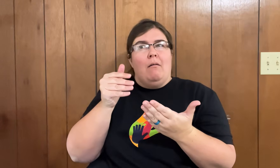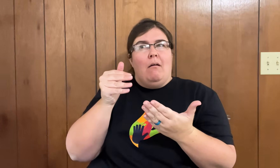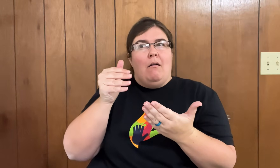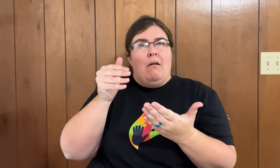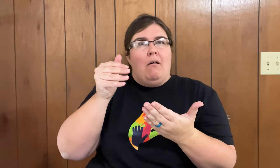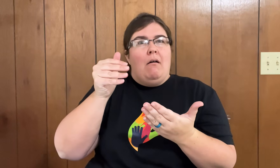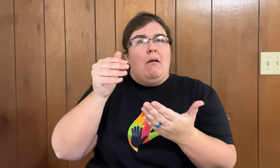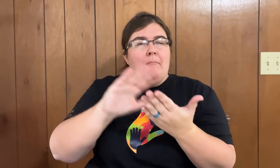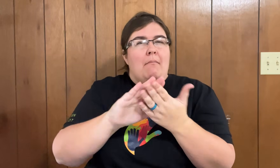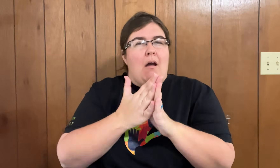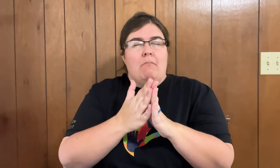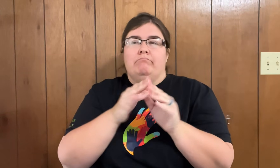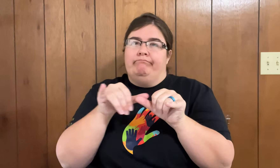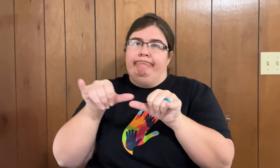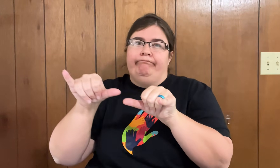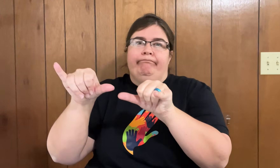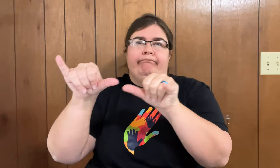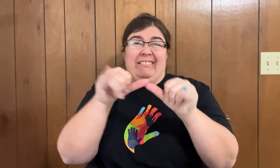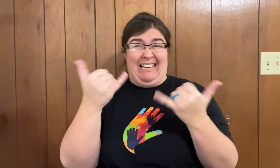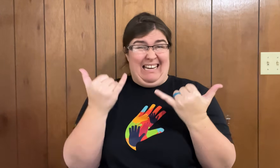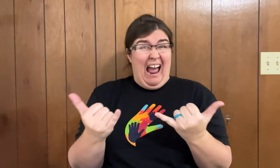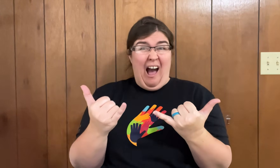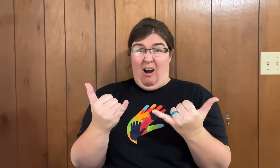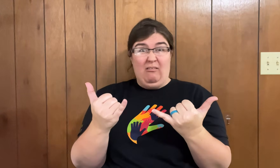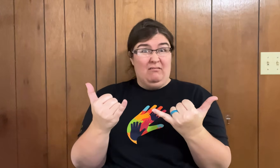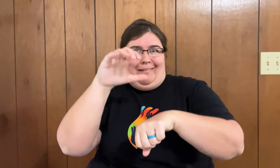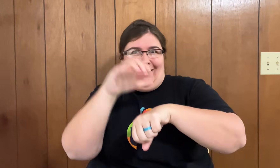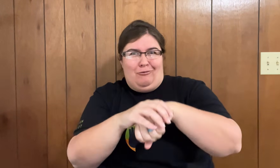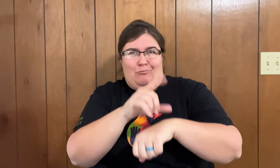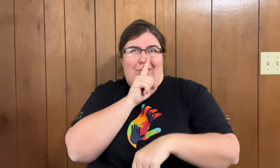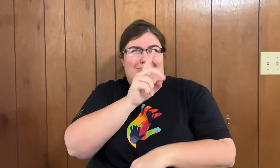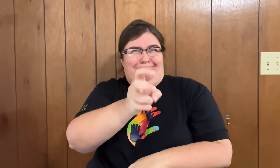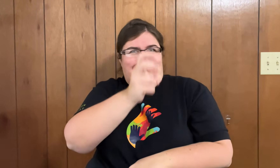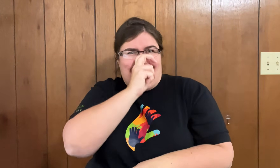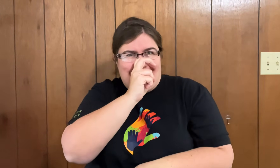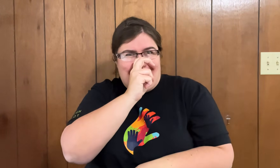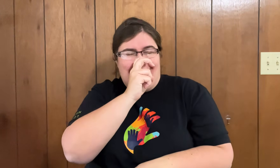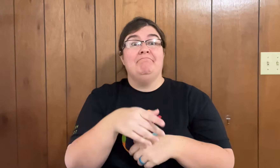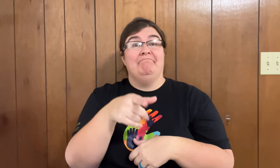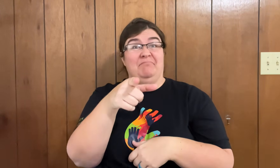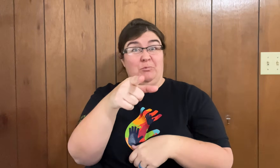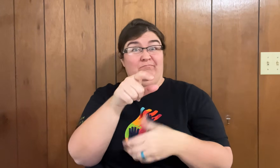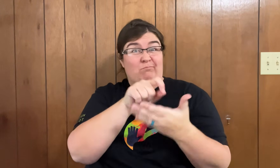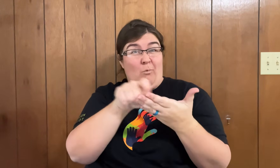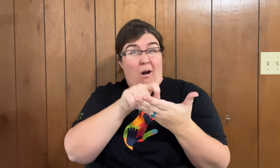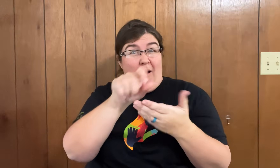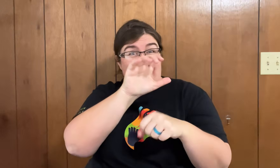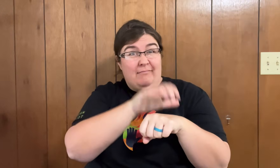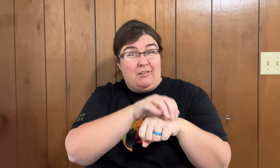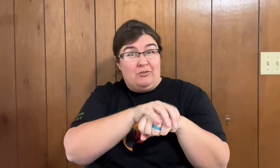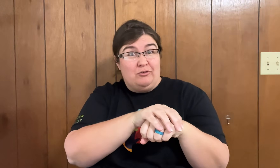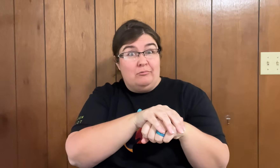Over time, English became more and more standardized so that nowadays? English is very strict. If you're writing English,